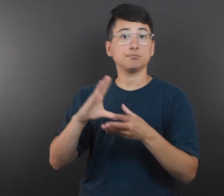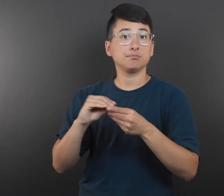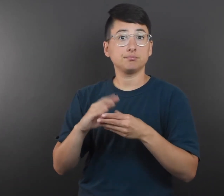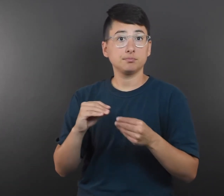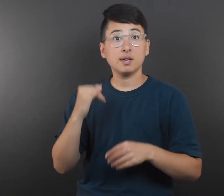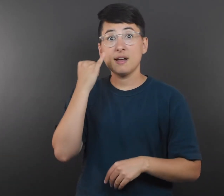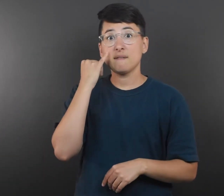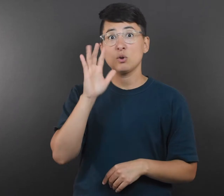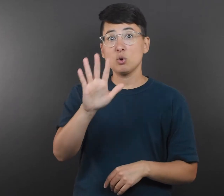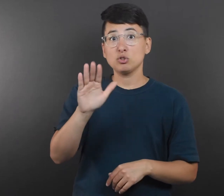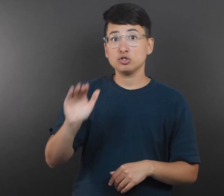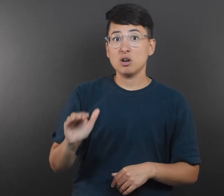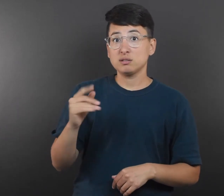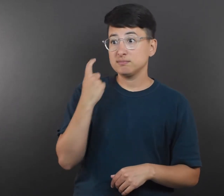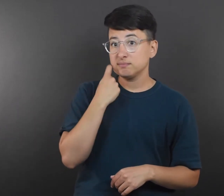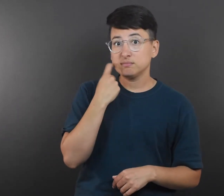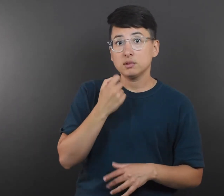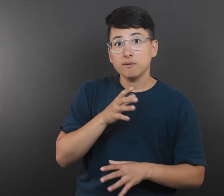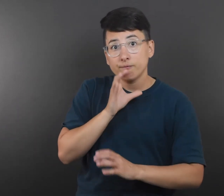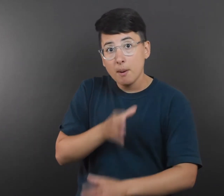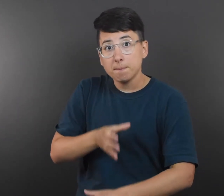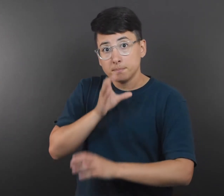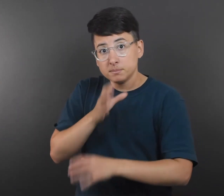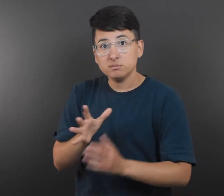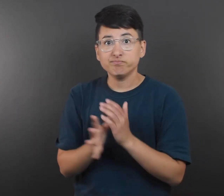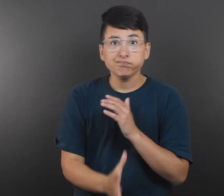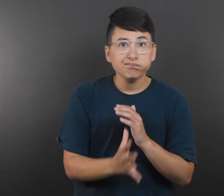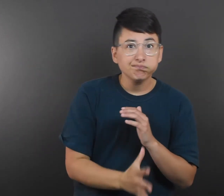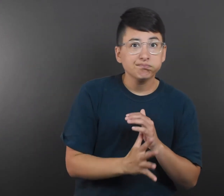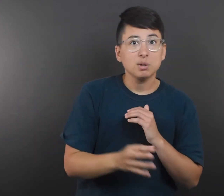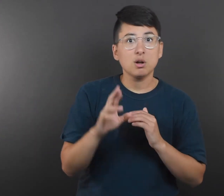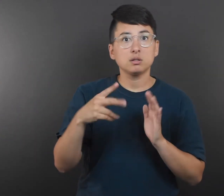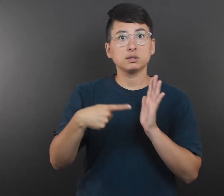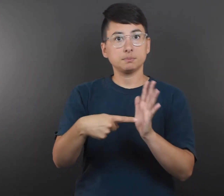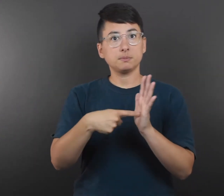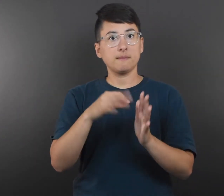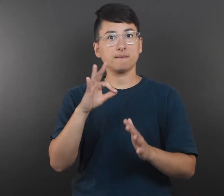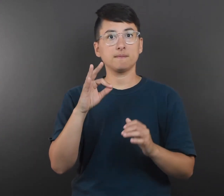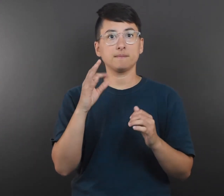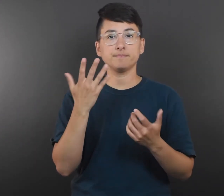then develops yellowing of the eyes and skin, it is important to have your child evaluated